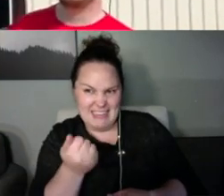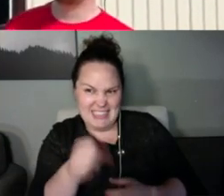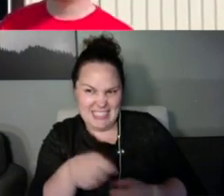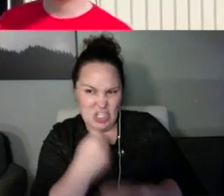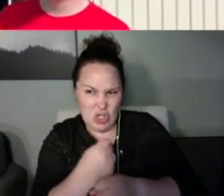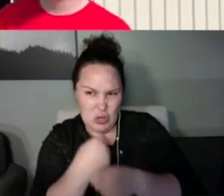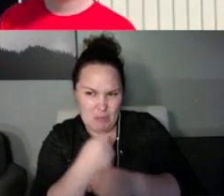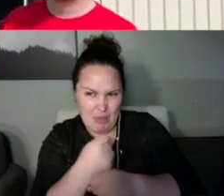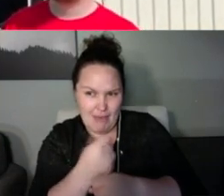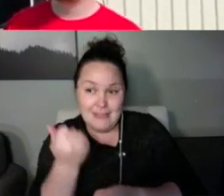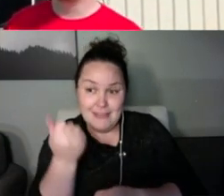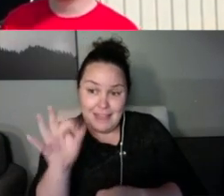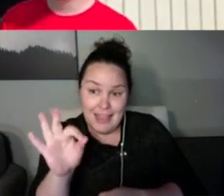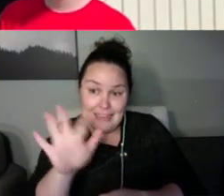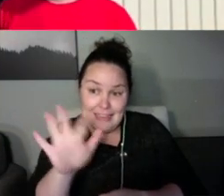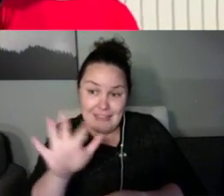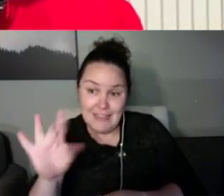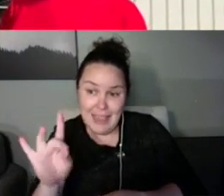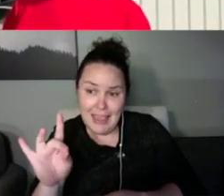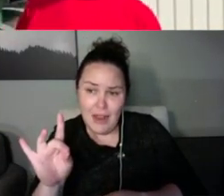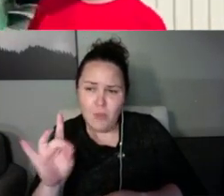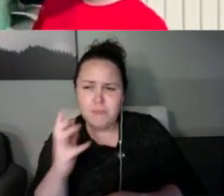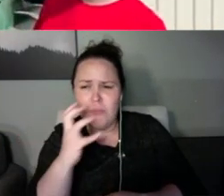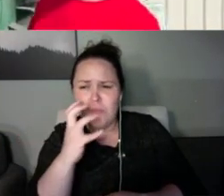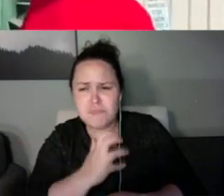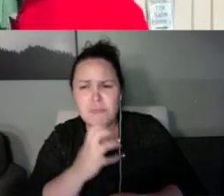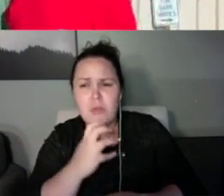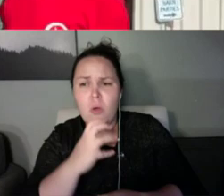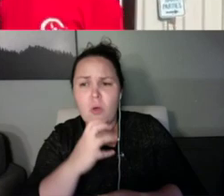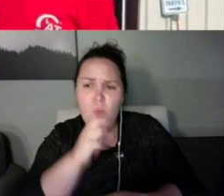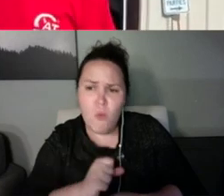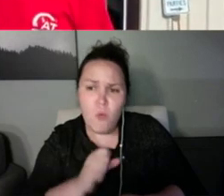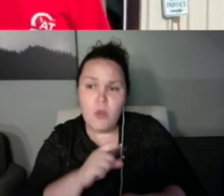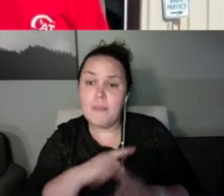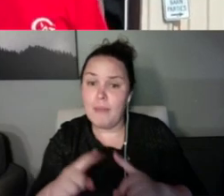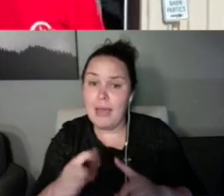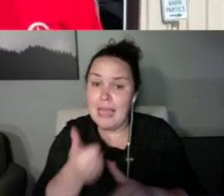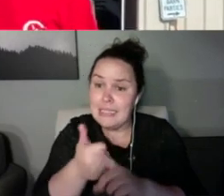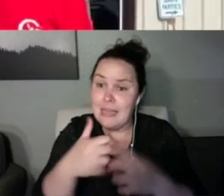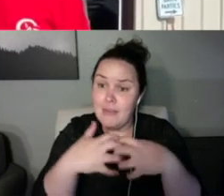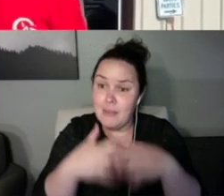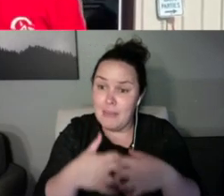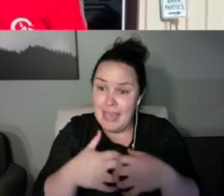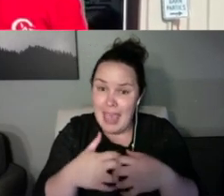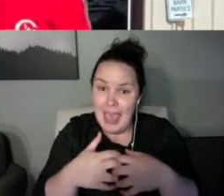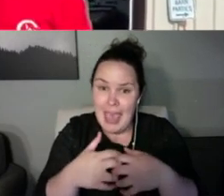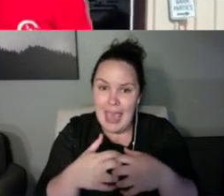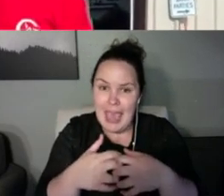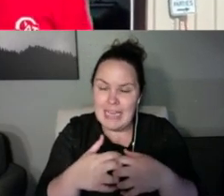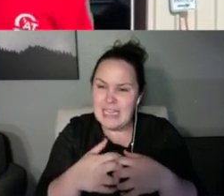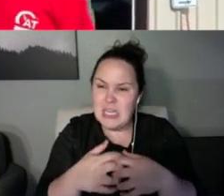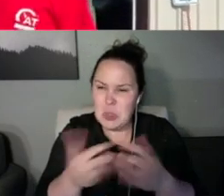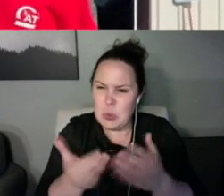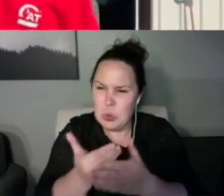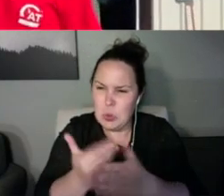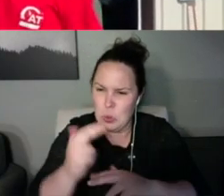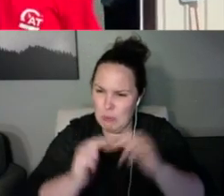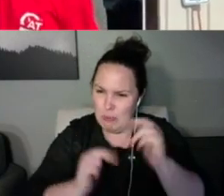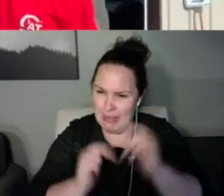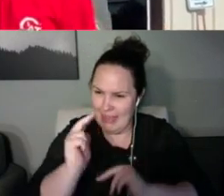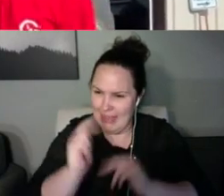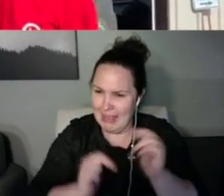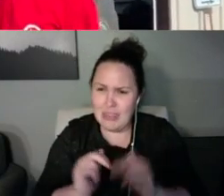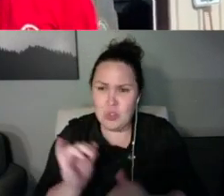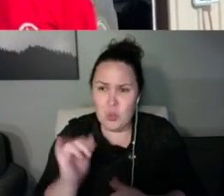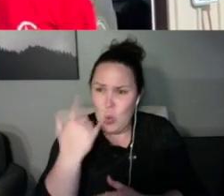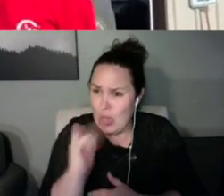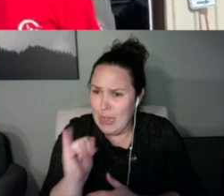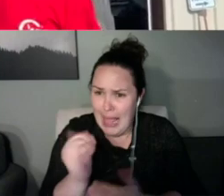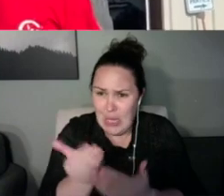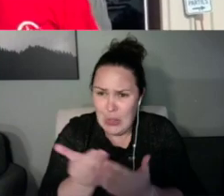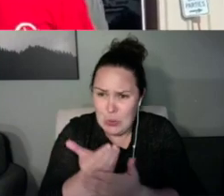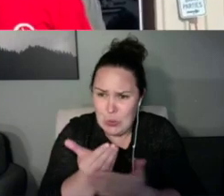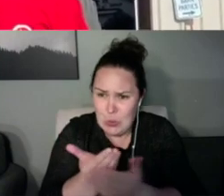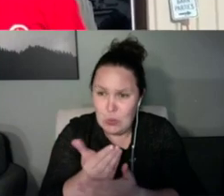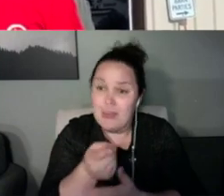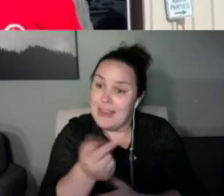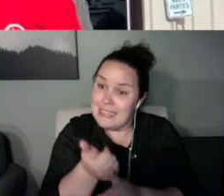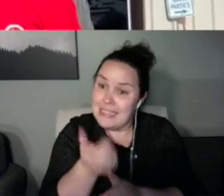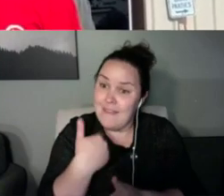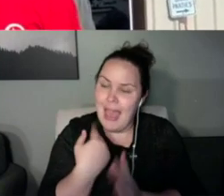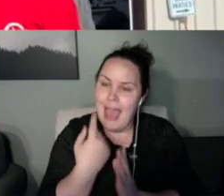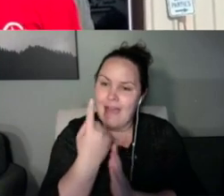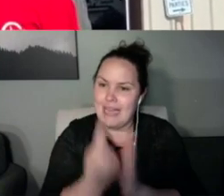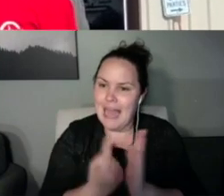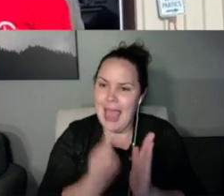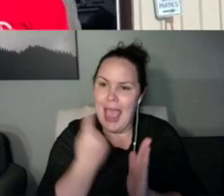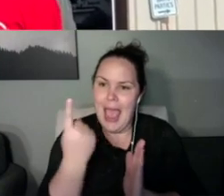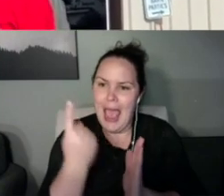In fact, it has an hour meter on it. And when I was looking, when I first got the tractor